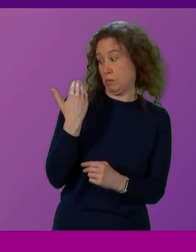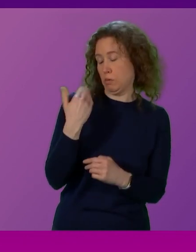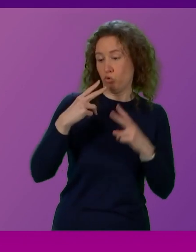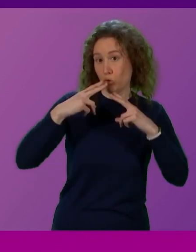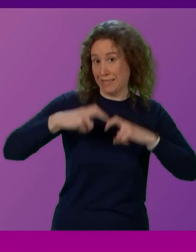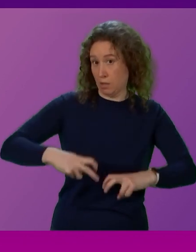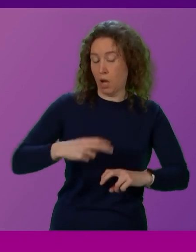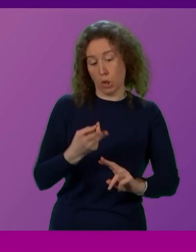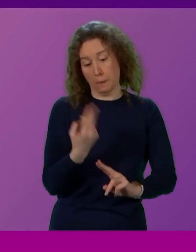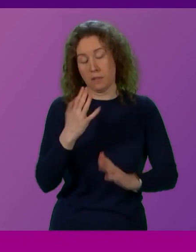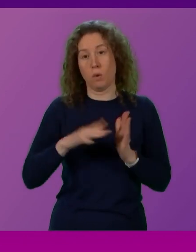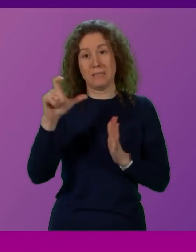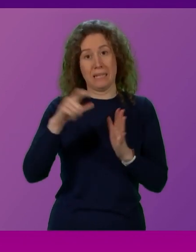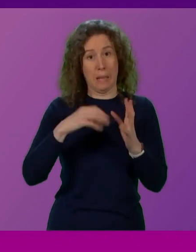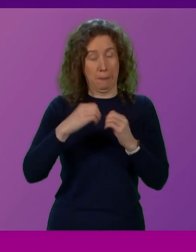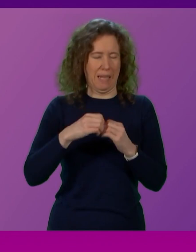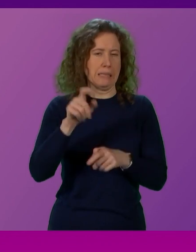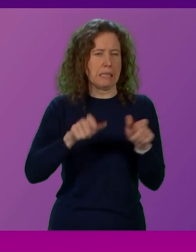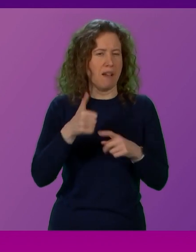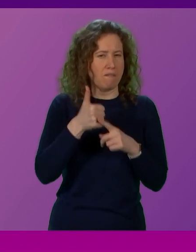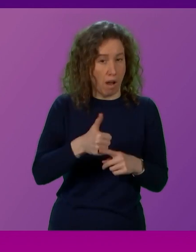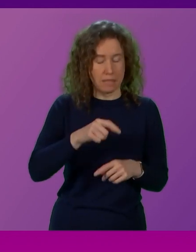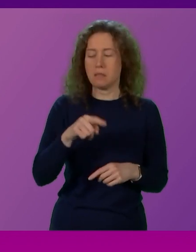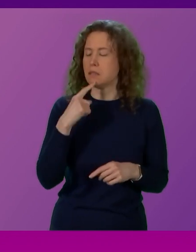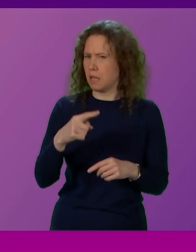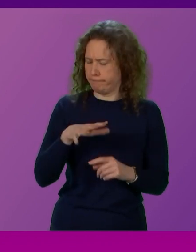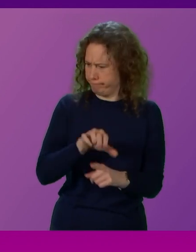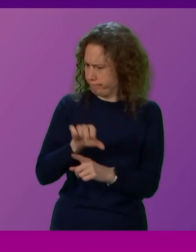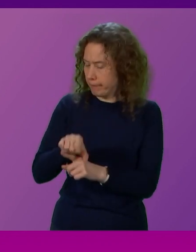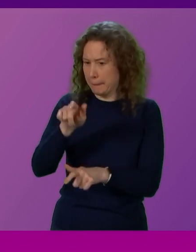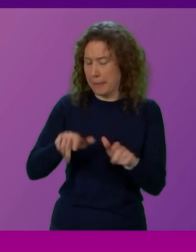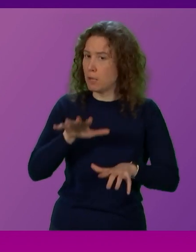by Citizens Advice Scotland, which reportedly found that people are struggling to afford